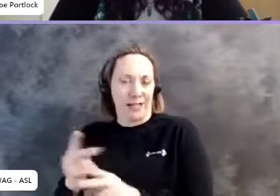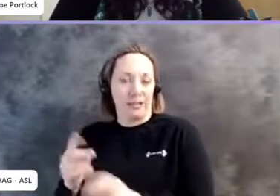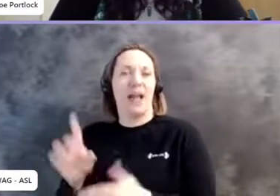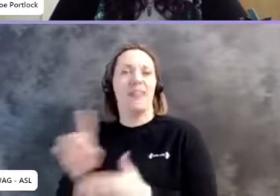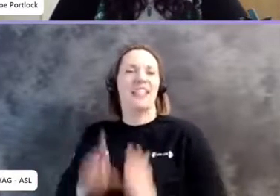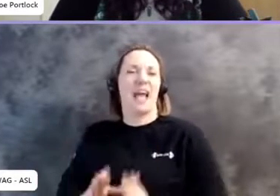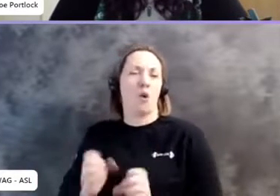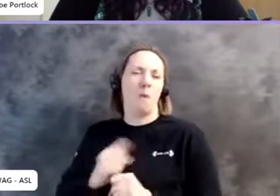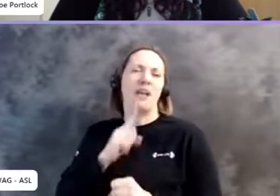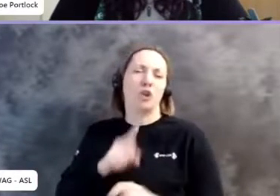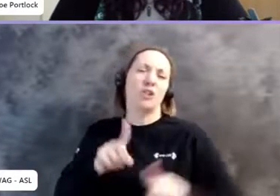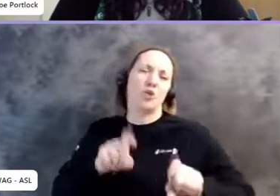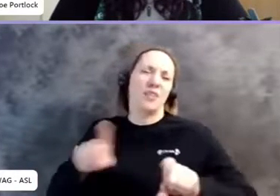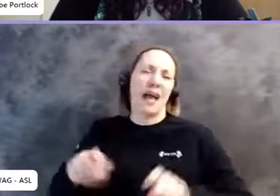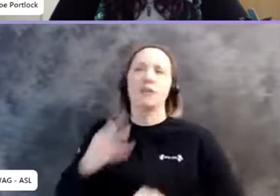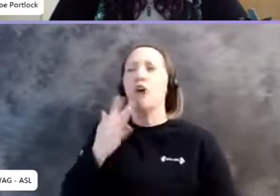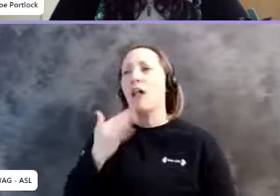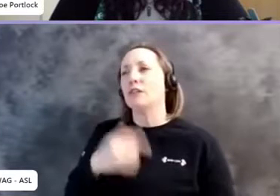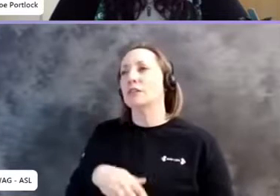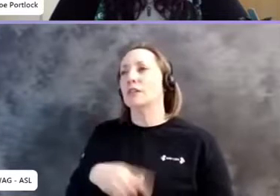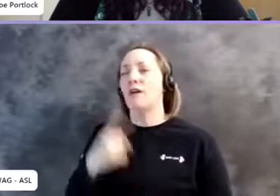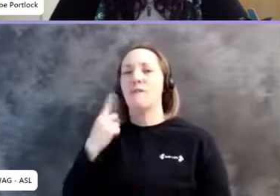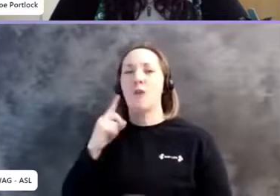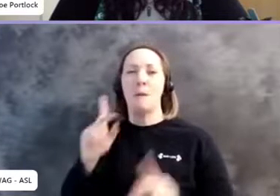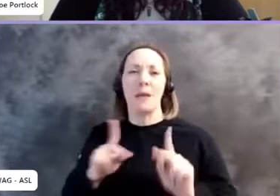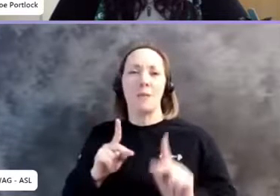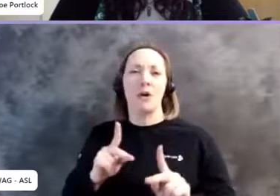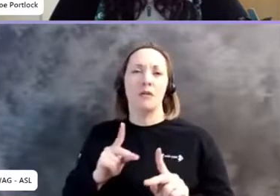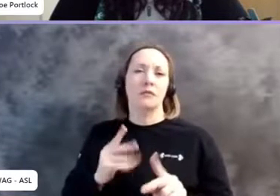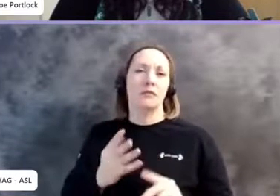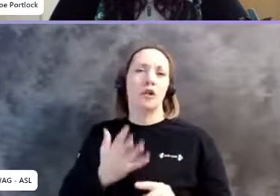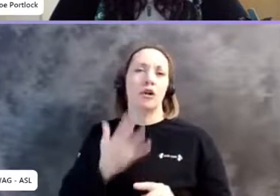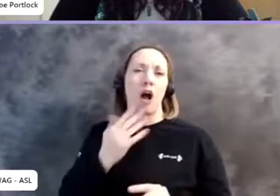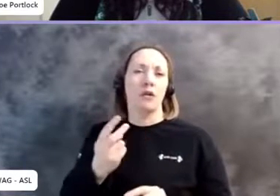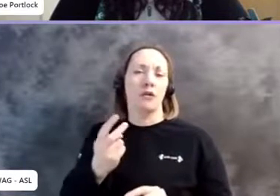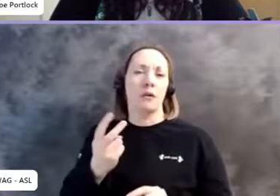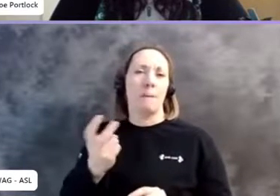been like if it had been inaccessible code. The developer used the correct